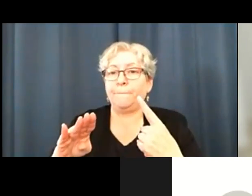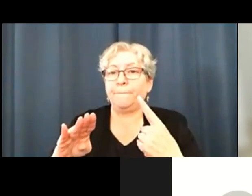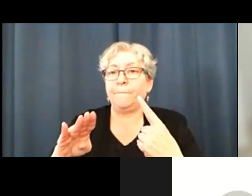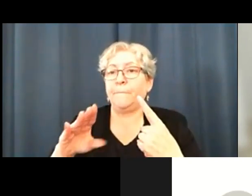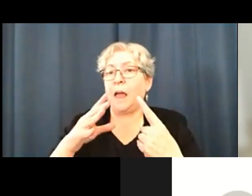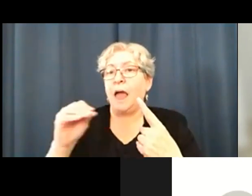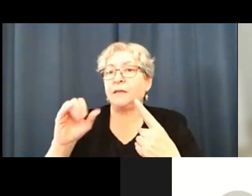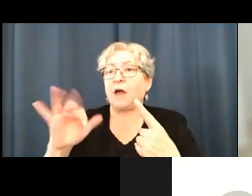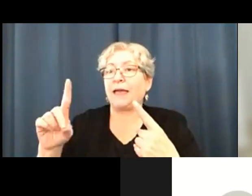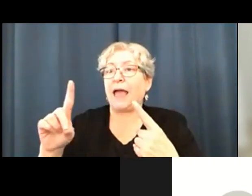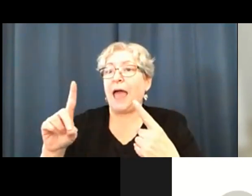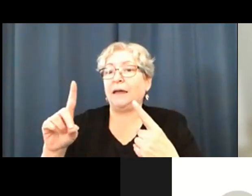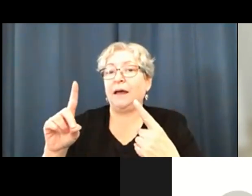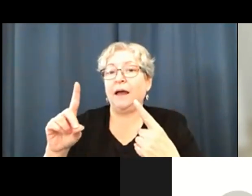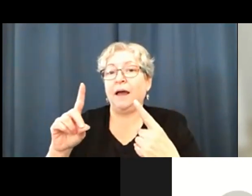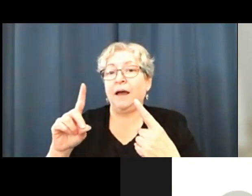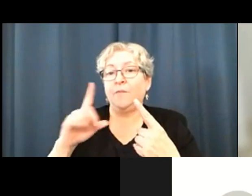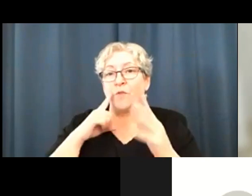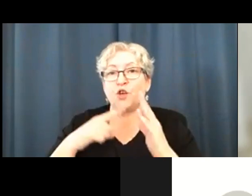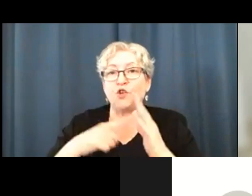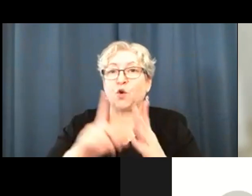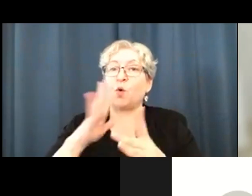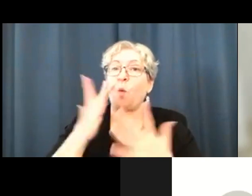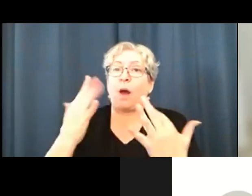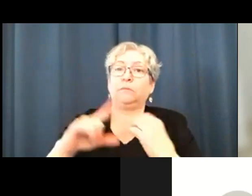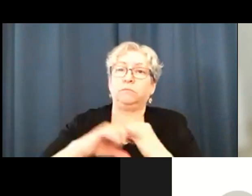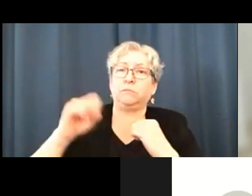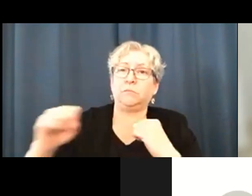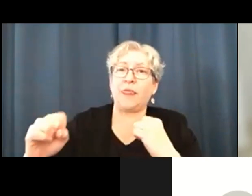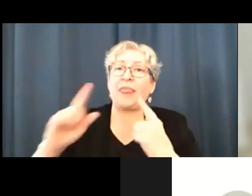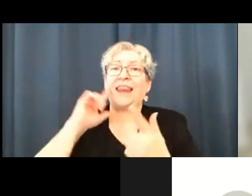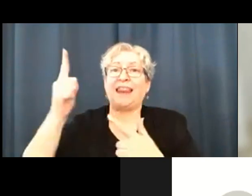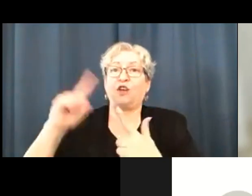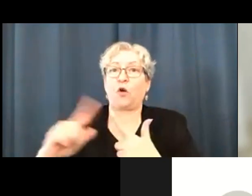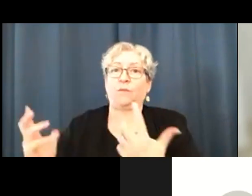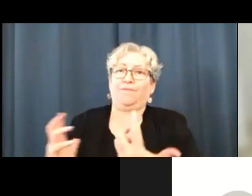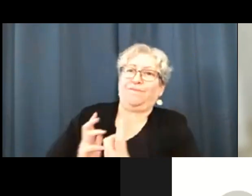the longer you kick it down the road and when you try to retrofit accessibility into a design